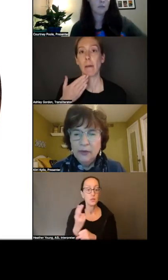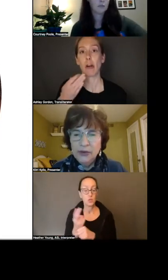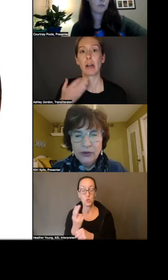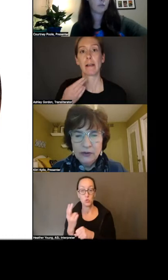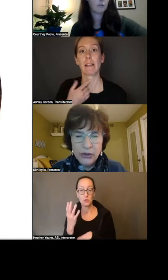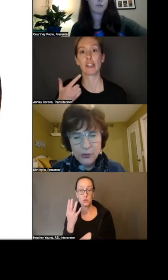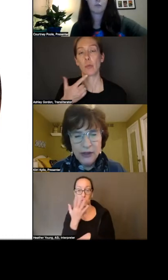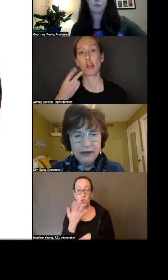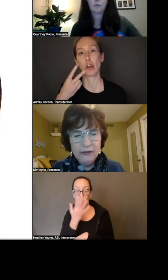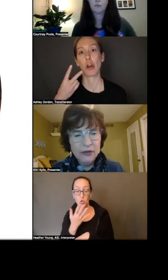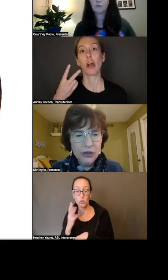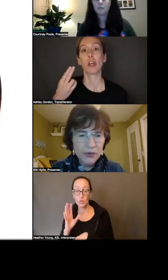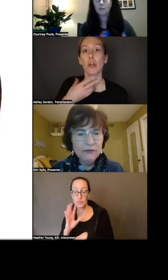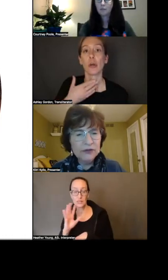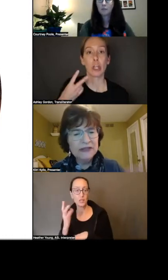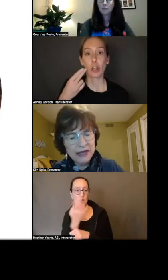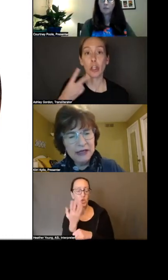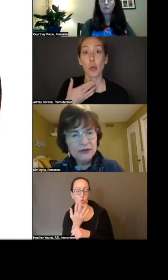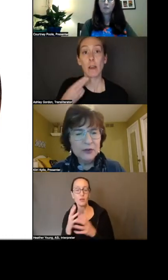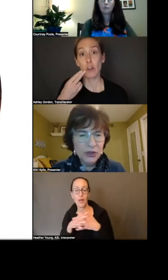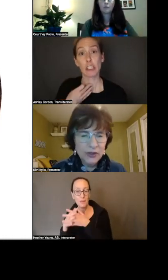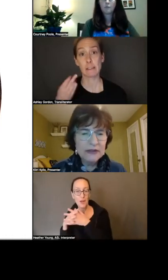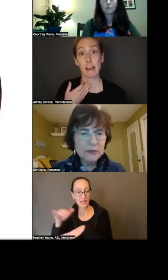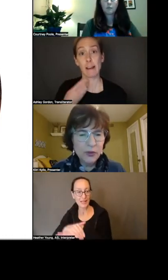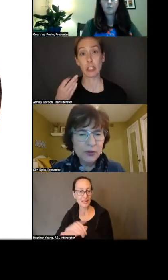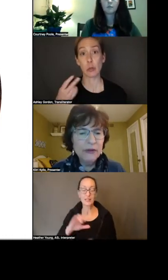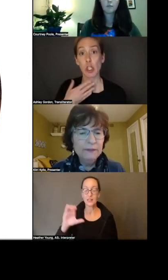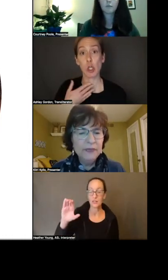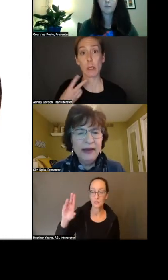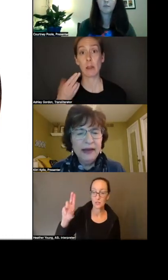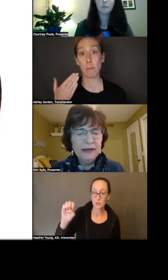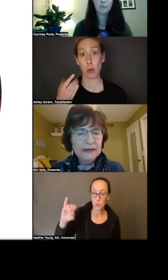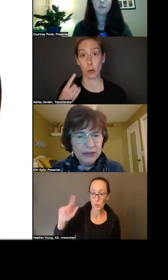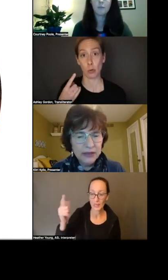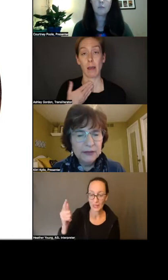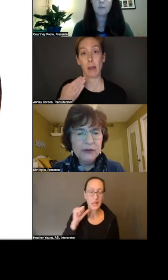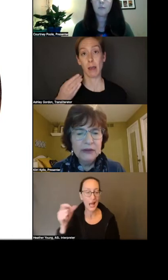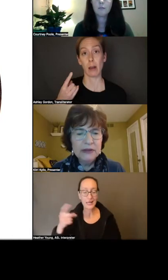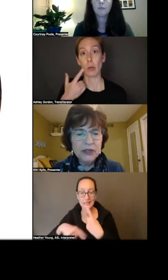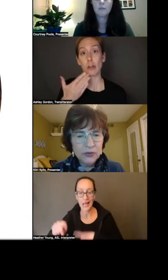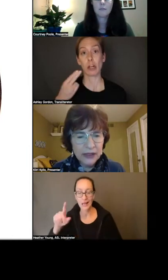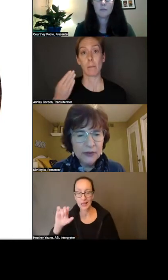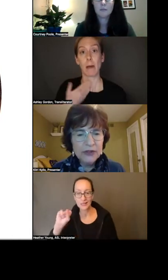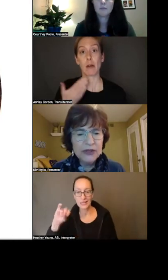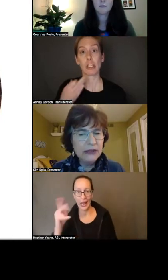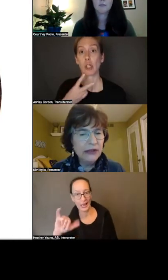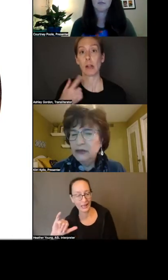When you're cueing, you're cueing versus signing. So cueing is the mode, and we talked about, it's a Cued Language Transliterator,